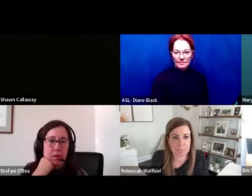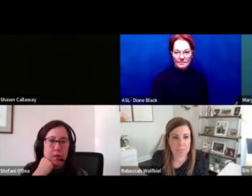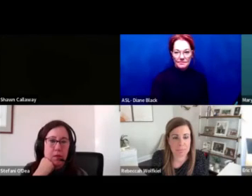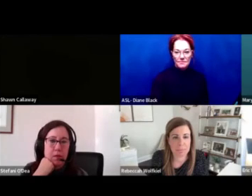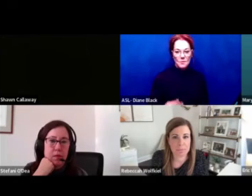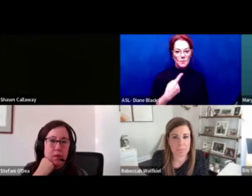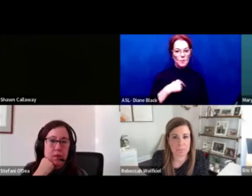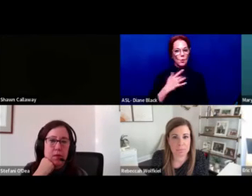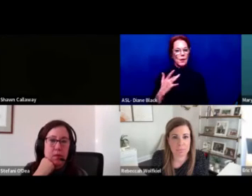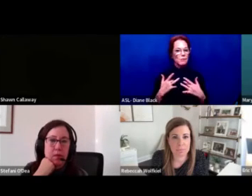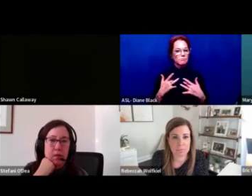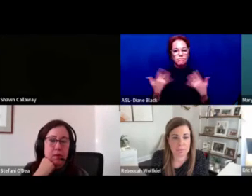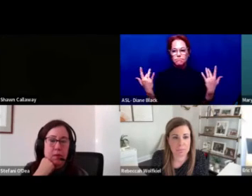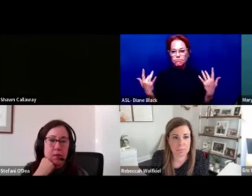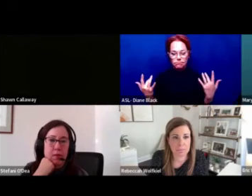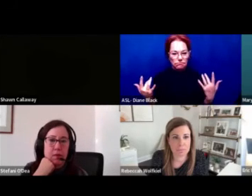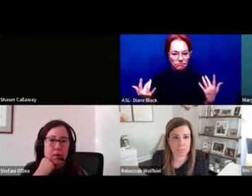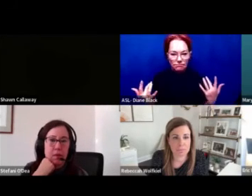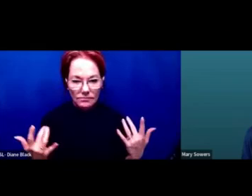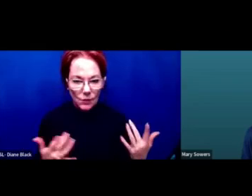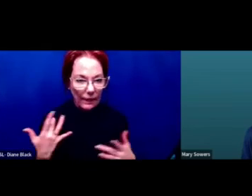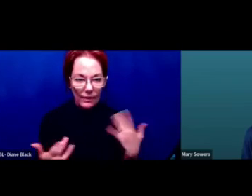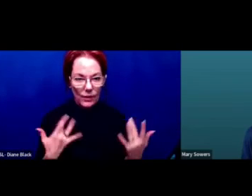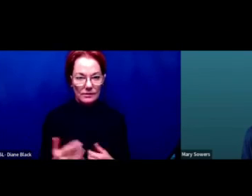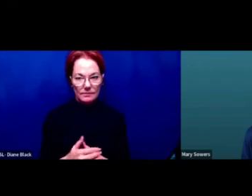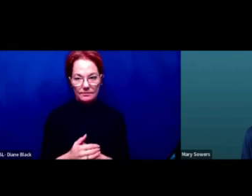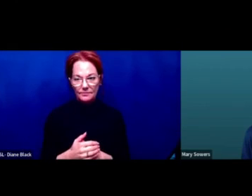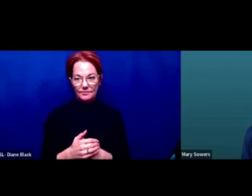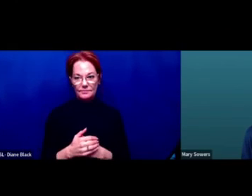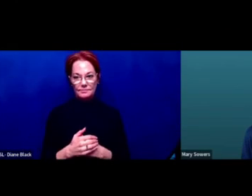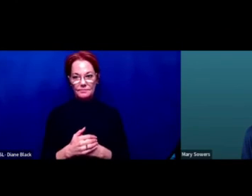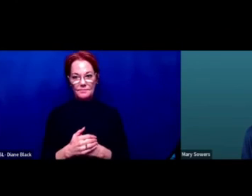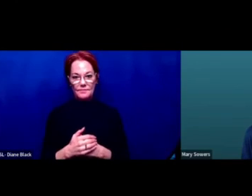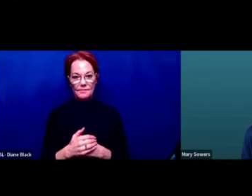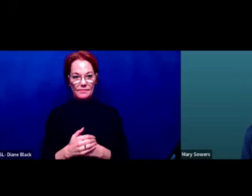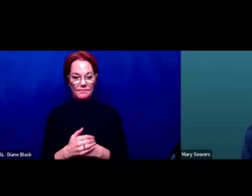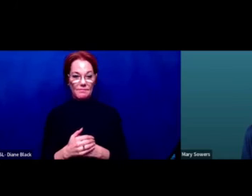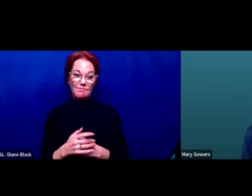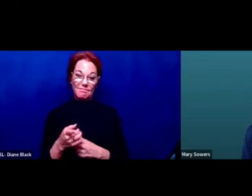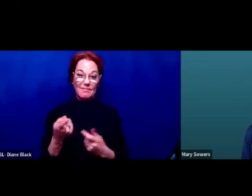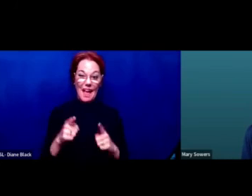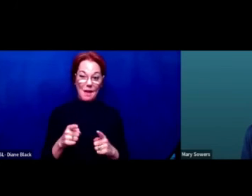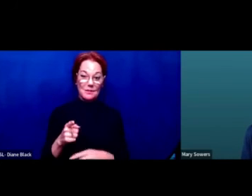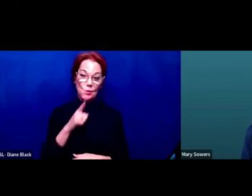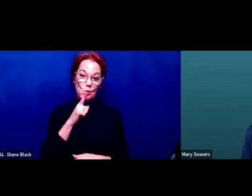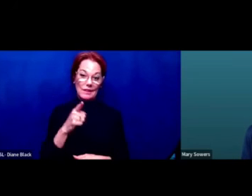again, I folks that have heard me speak about LINK Center before are probably tired of hearing me say it's pretty historic, but I've been around in the federal government for a